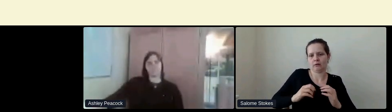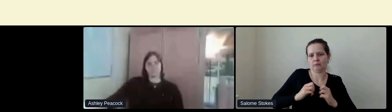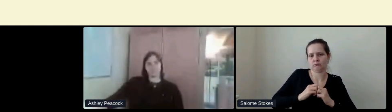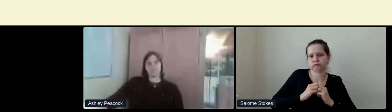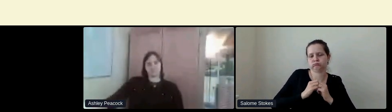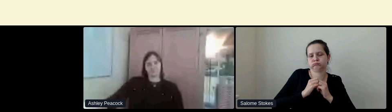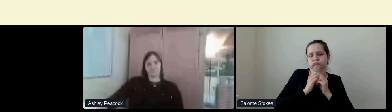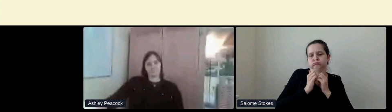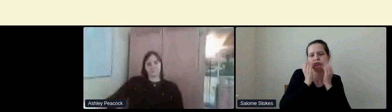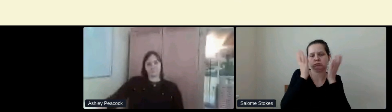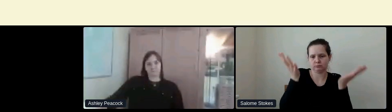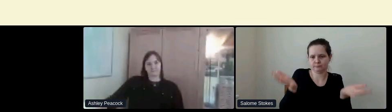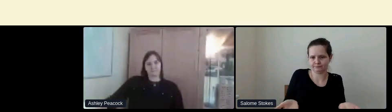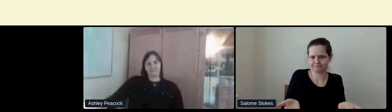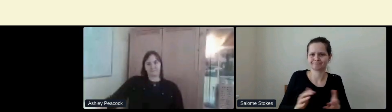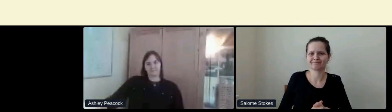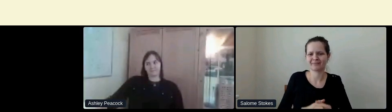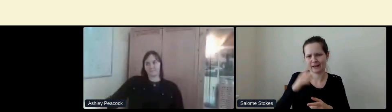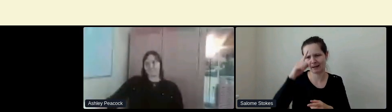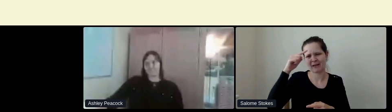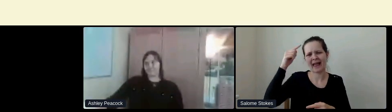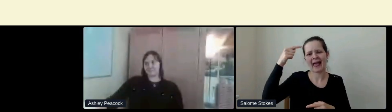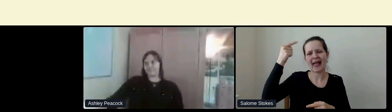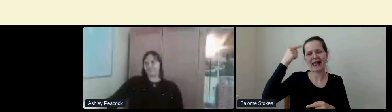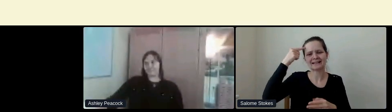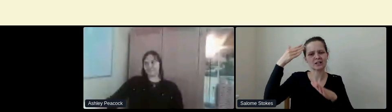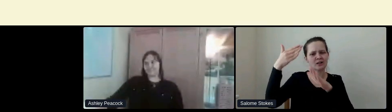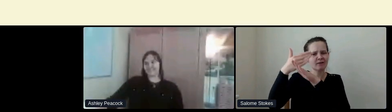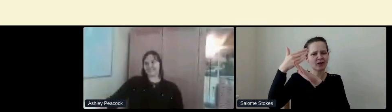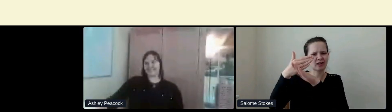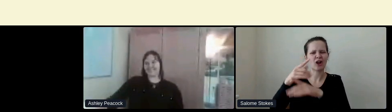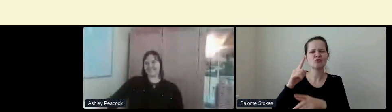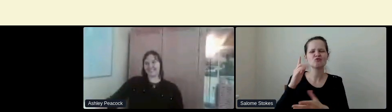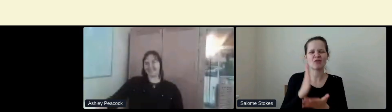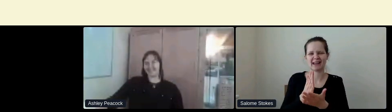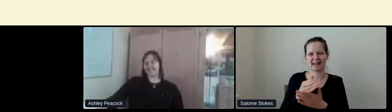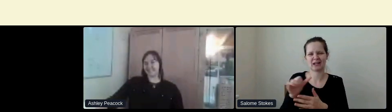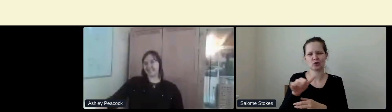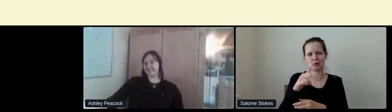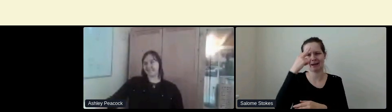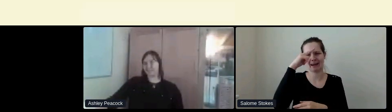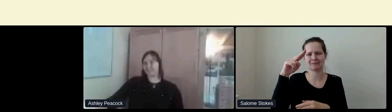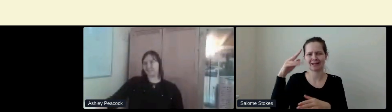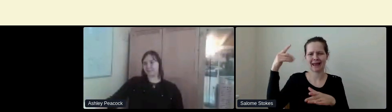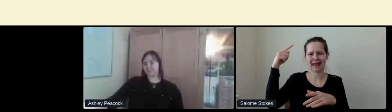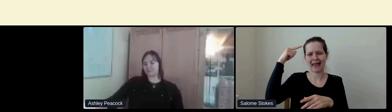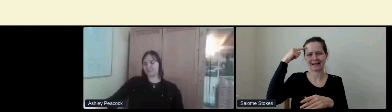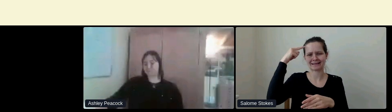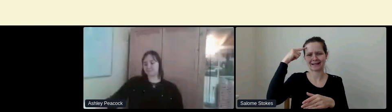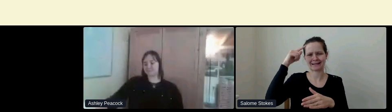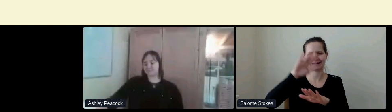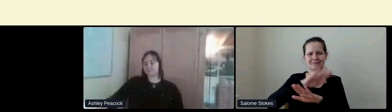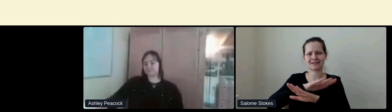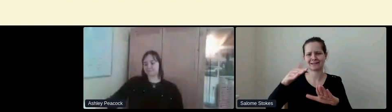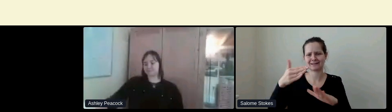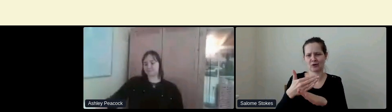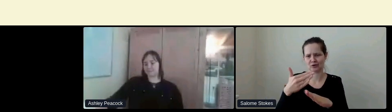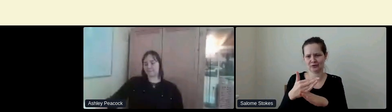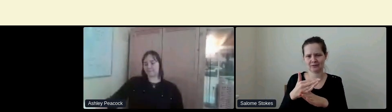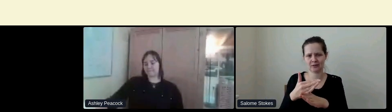This is called executive functioning. It should probably be called executive dysfunction but Ashley, do you want to explain a bit about what we mean by executive functioning?